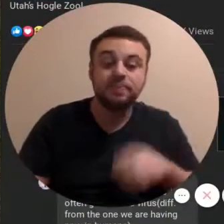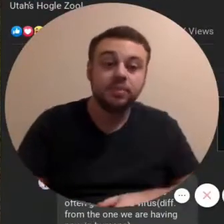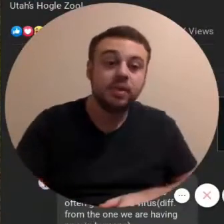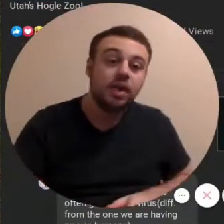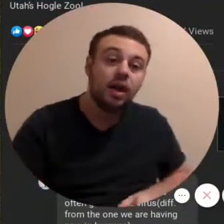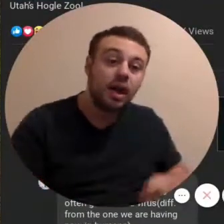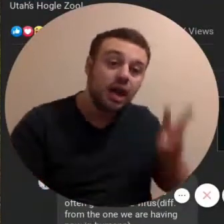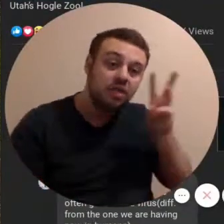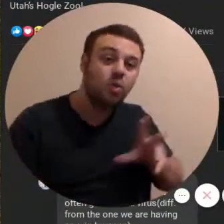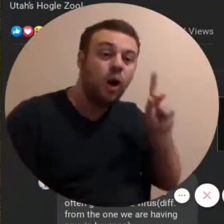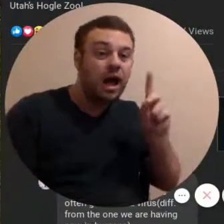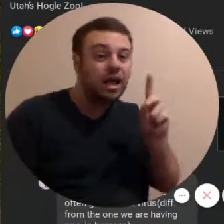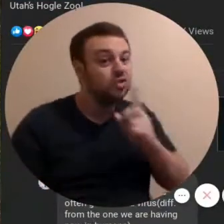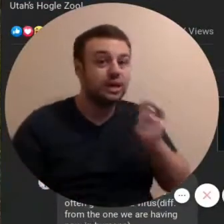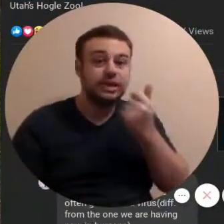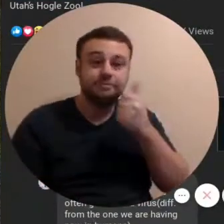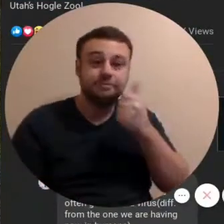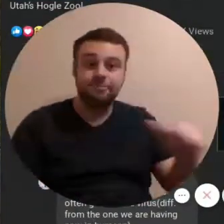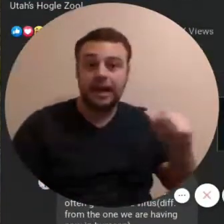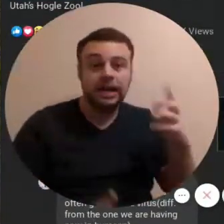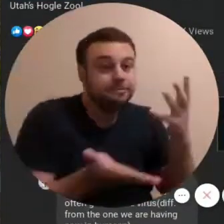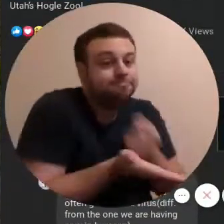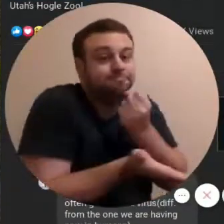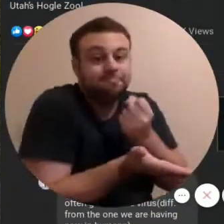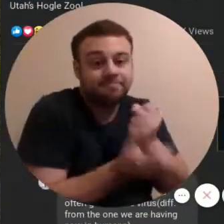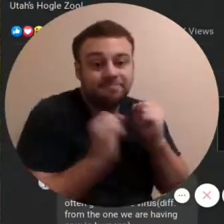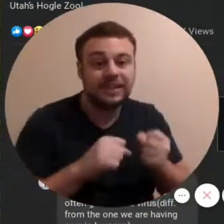So foxes are found on many different continents, in many different